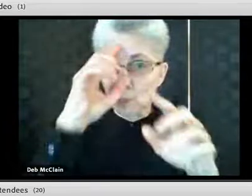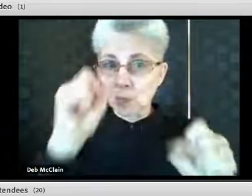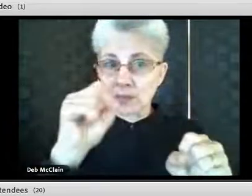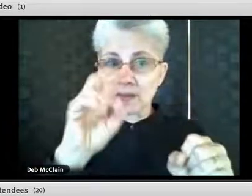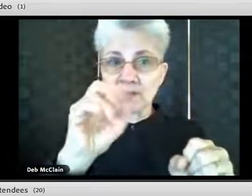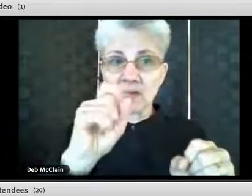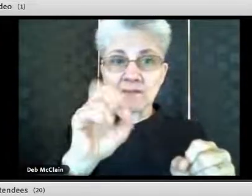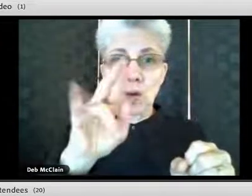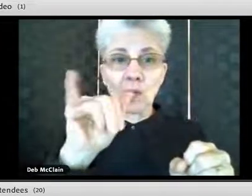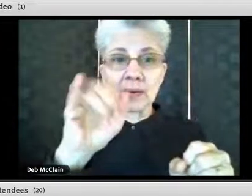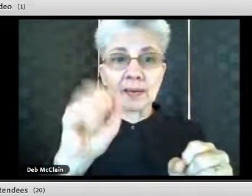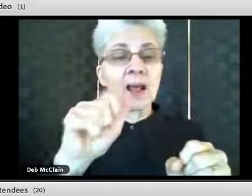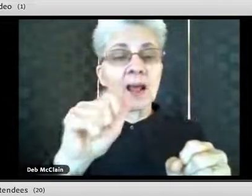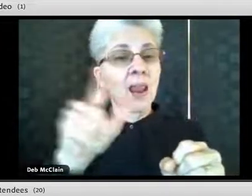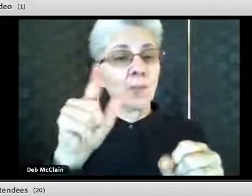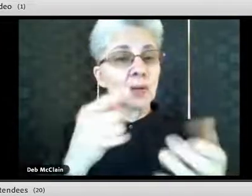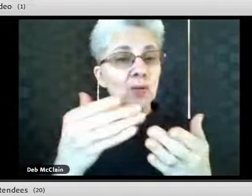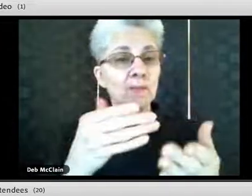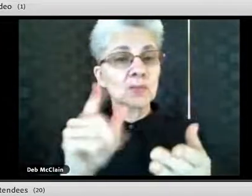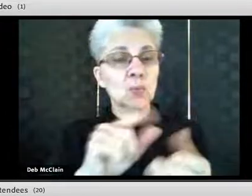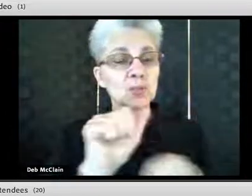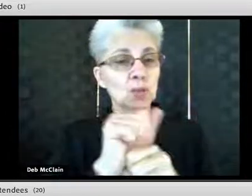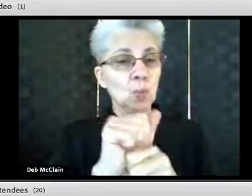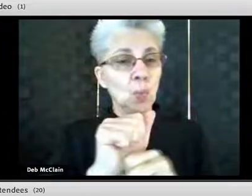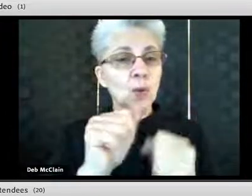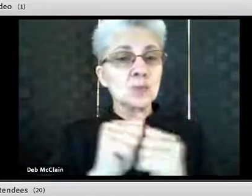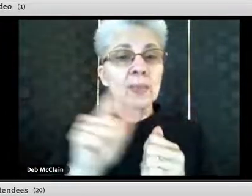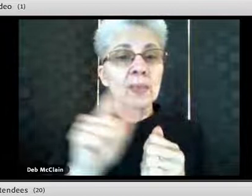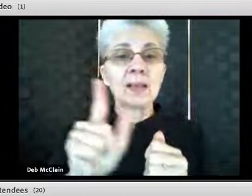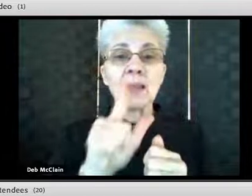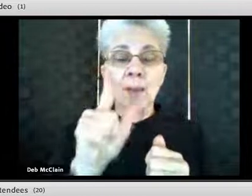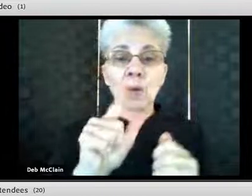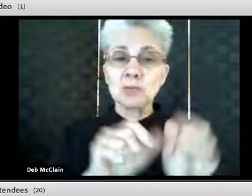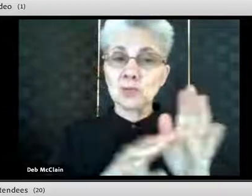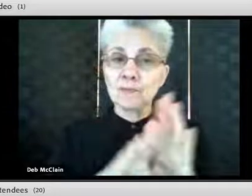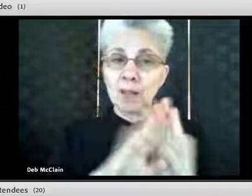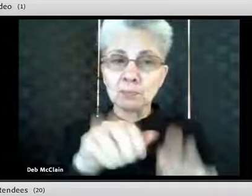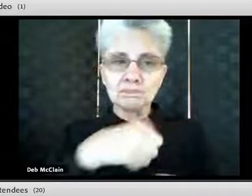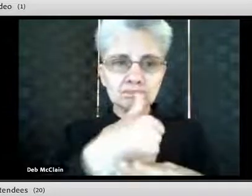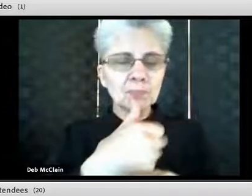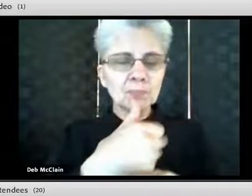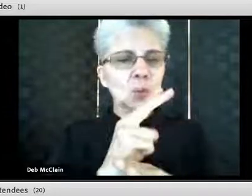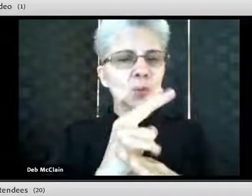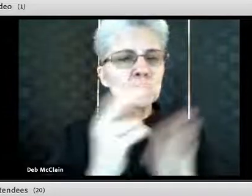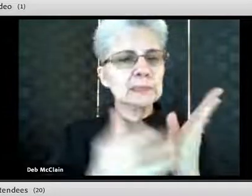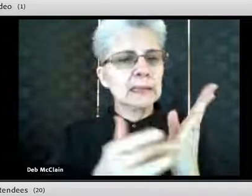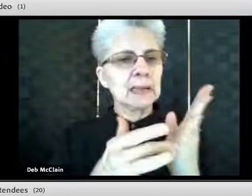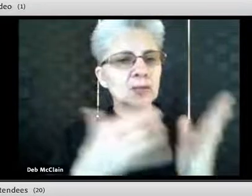Services, where she works with libraries to develop, implement and utilize technology effectively.